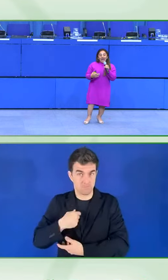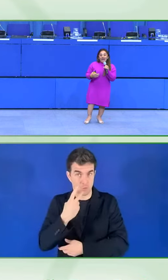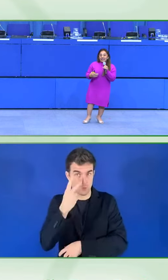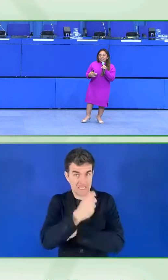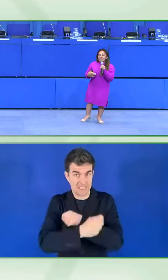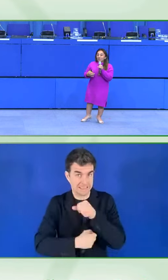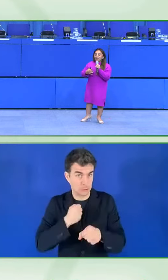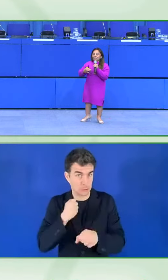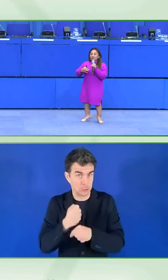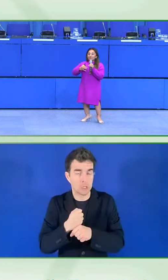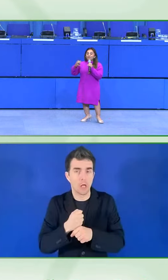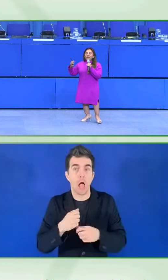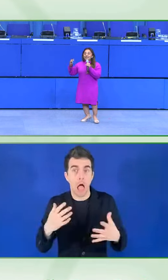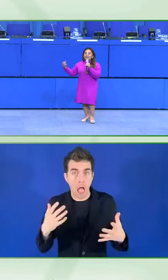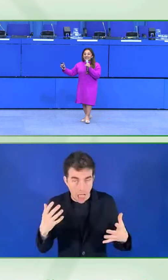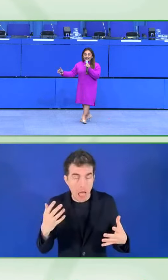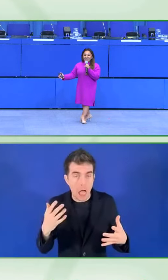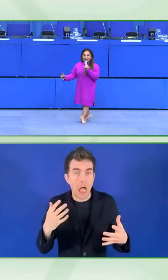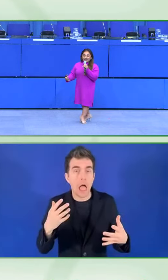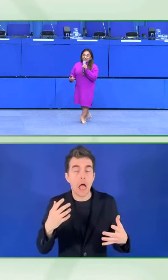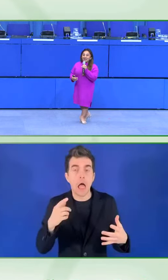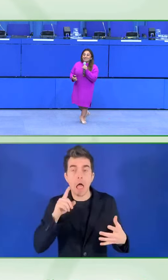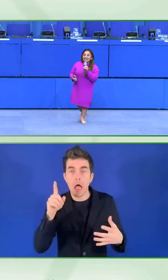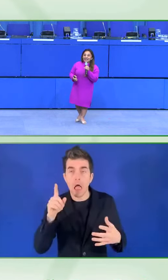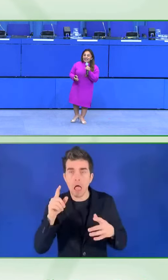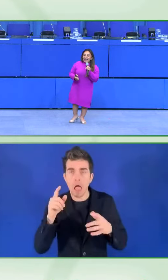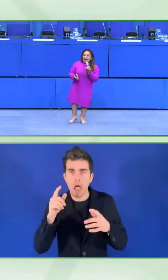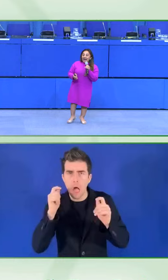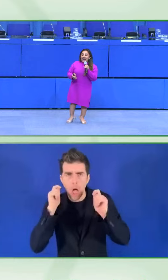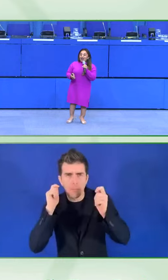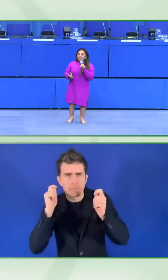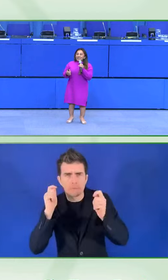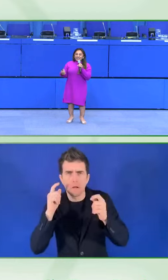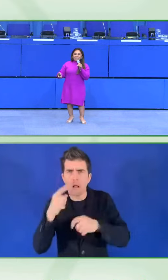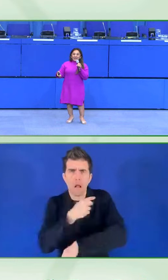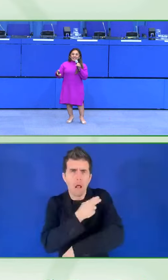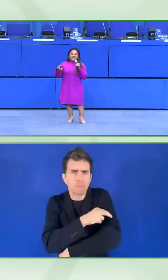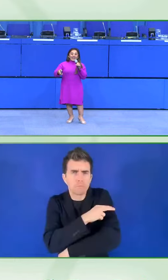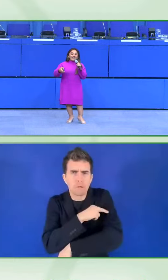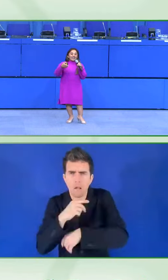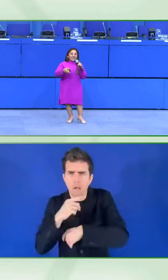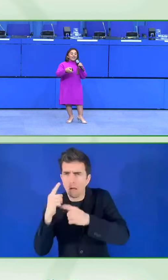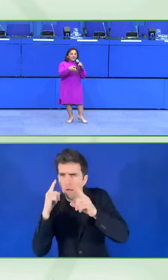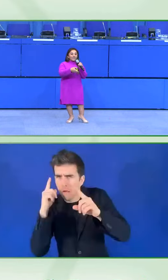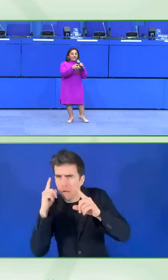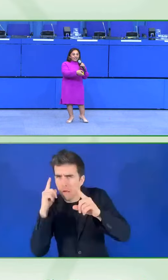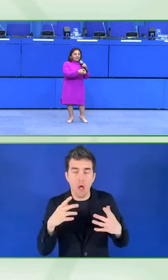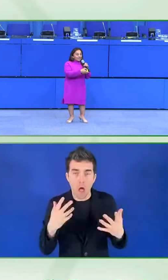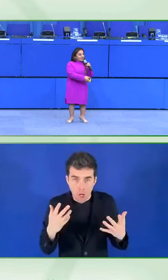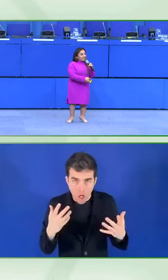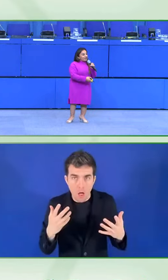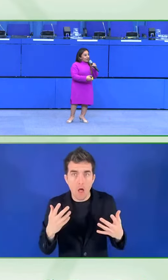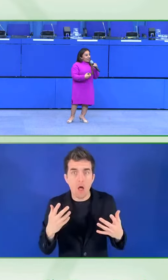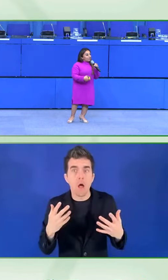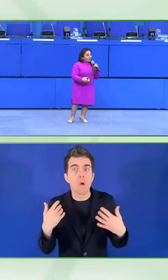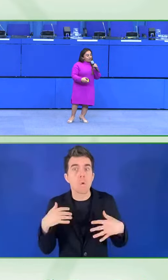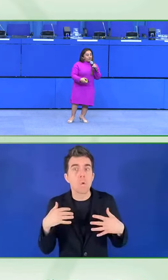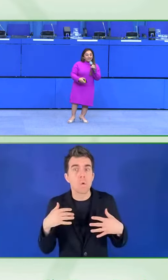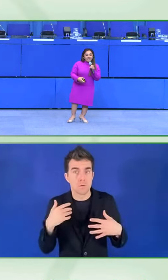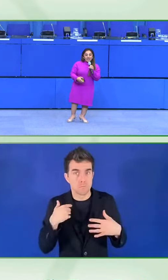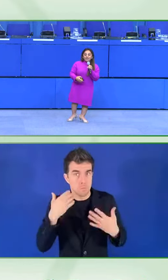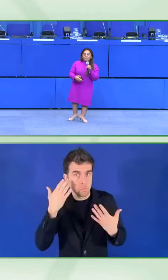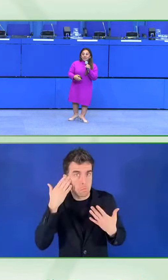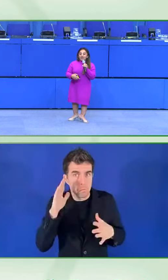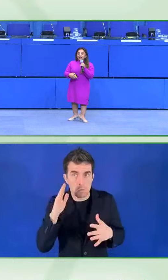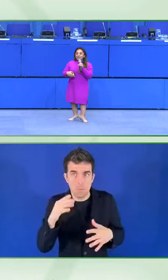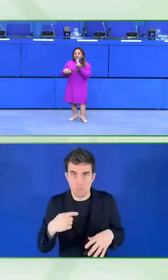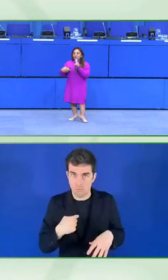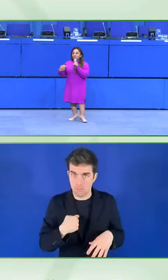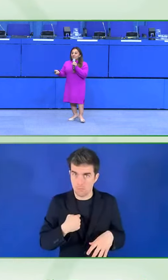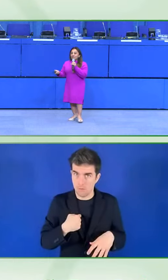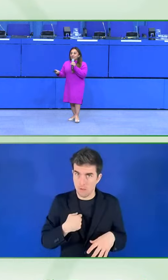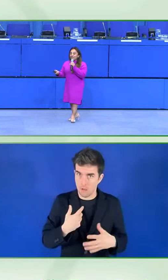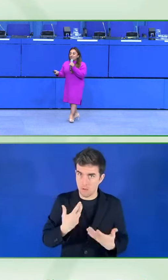I want to share my visual description, I am a South Asian women in my mid 30s and I have